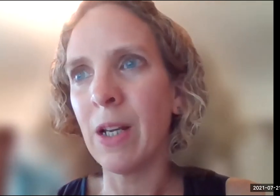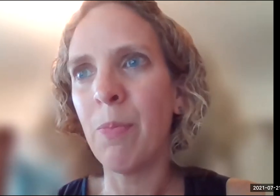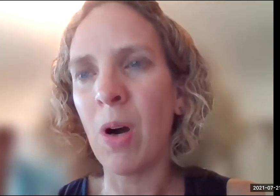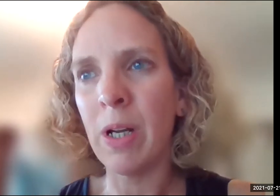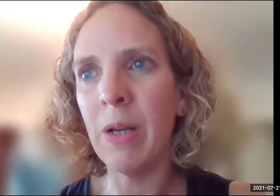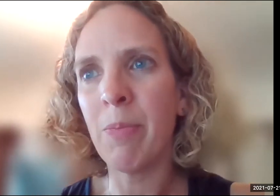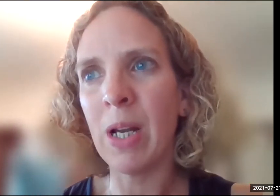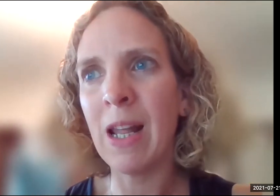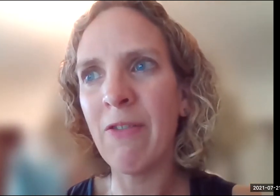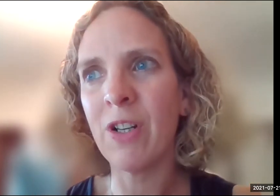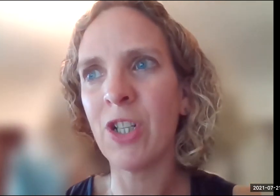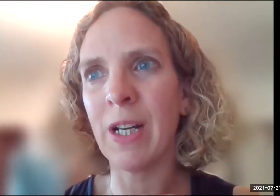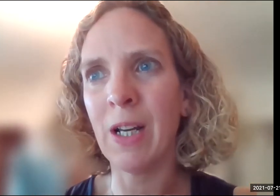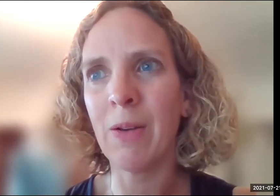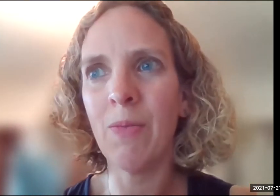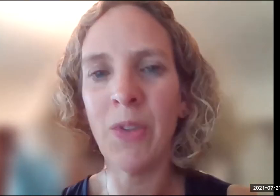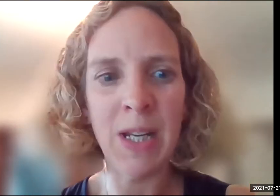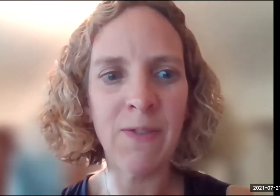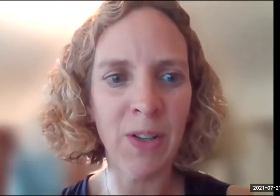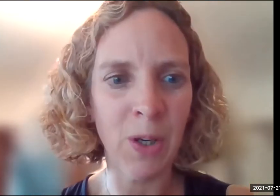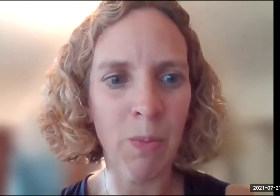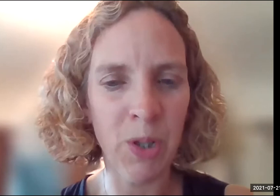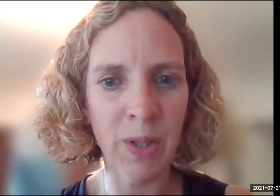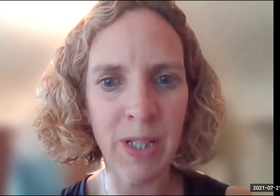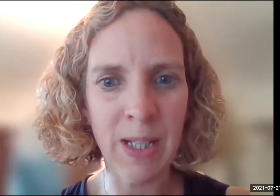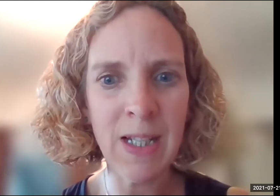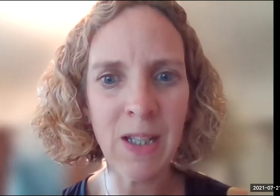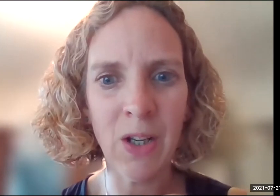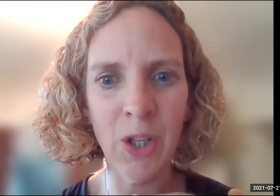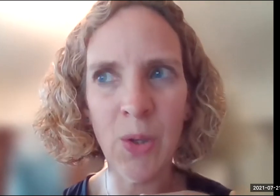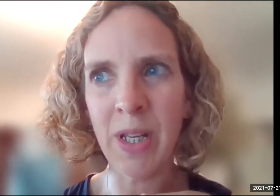that we should be leveraging to make sure girls can